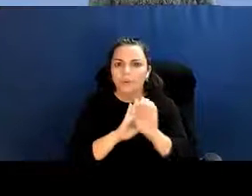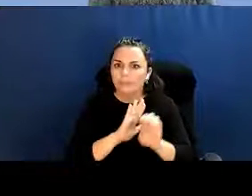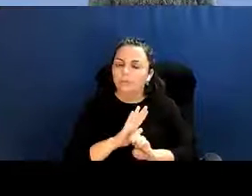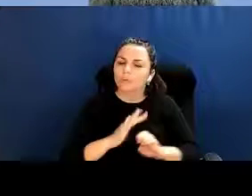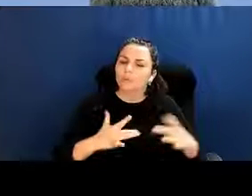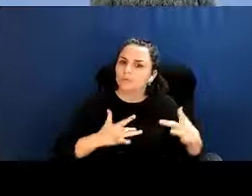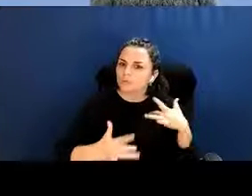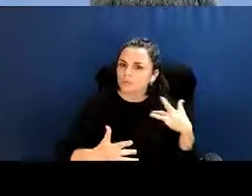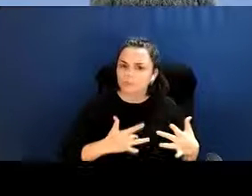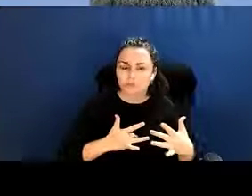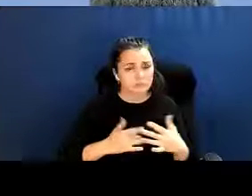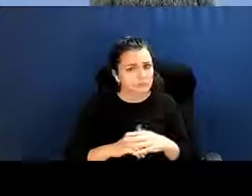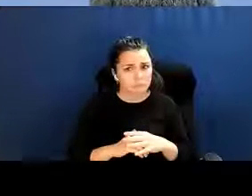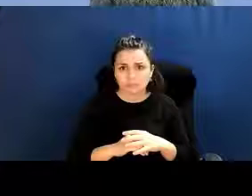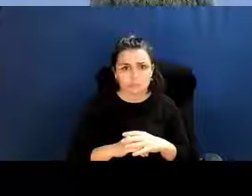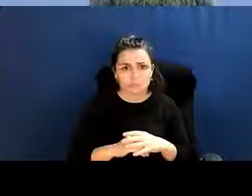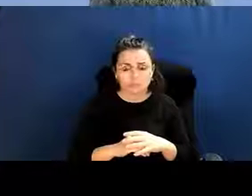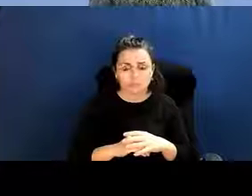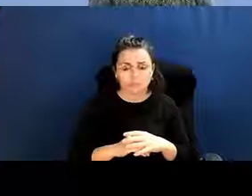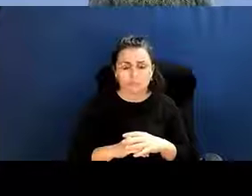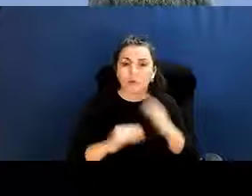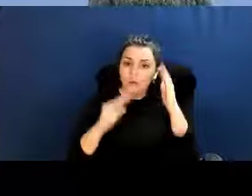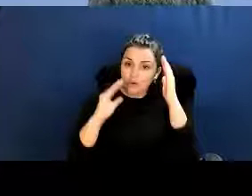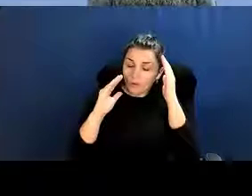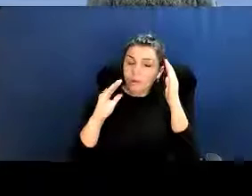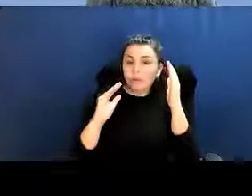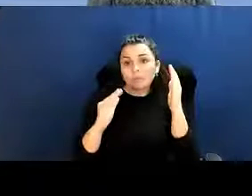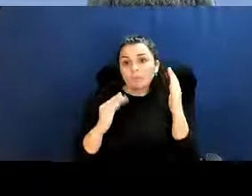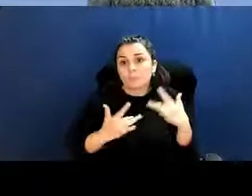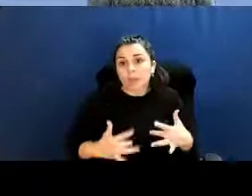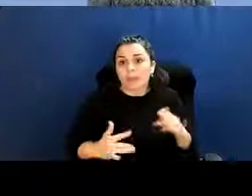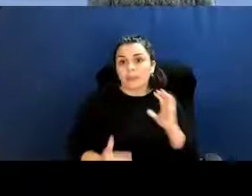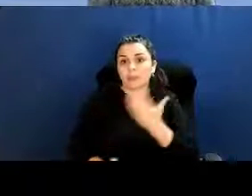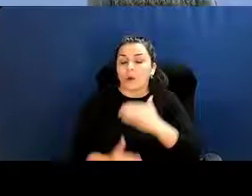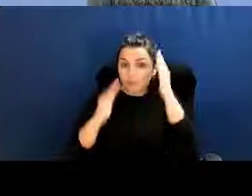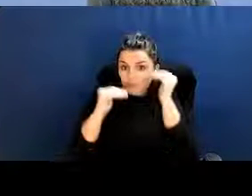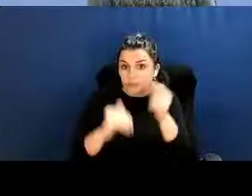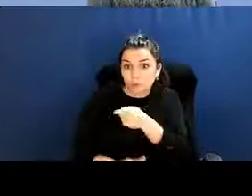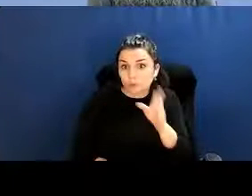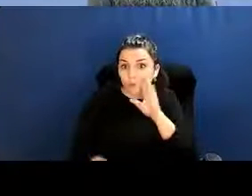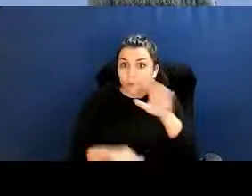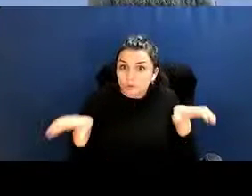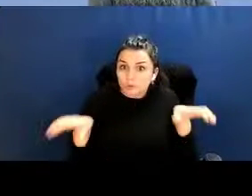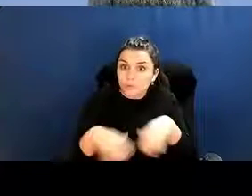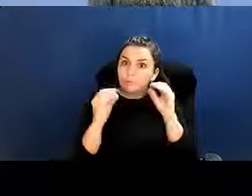In fact, often the expectation is that you will do more, and you think about this more.